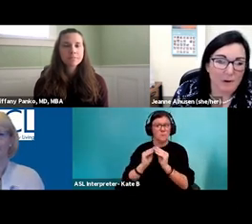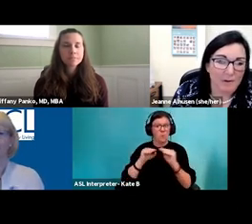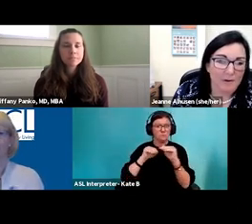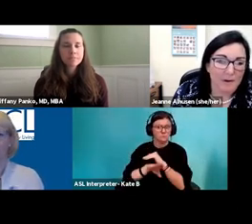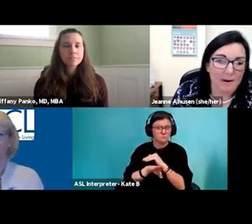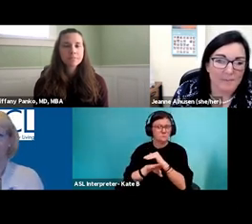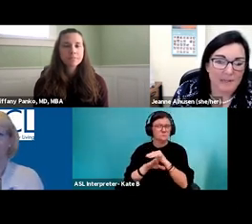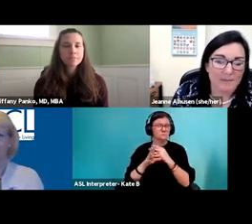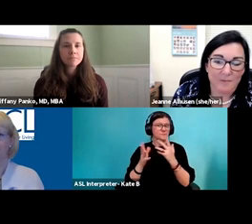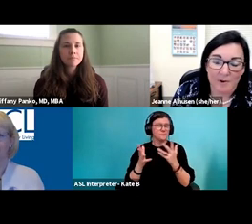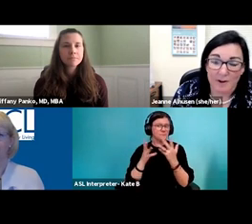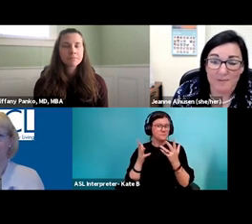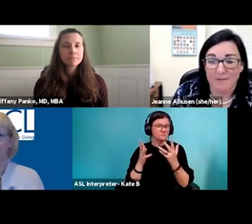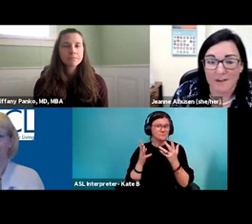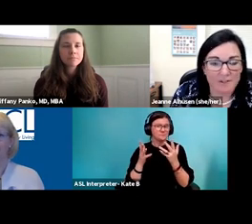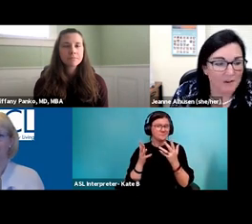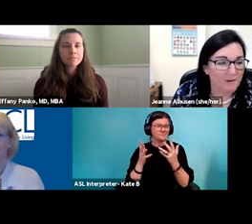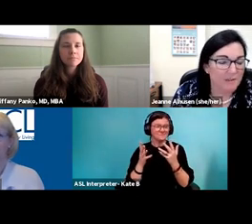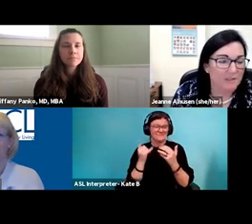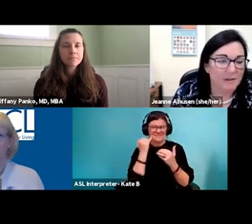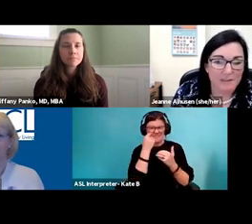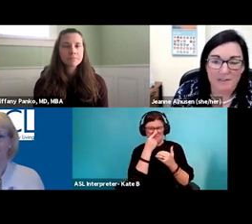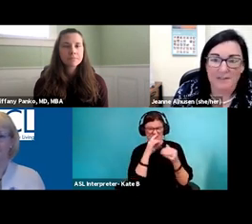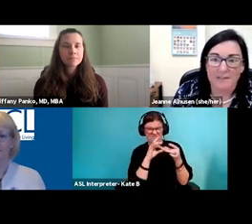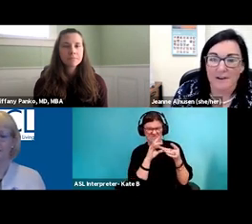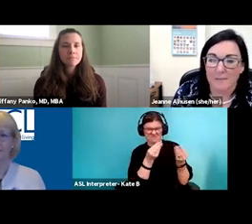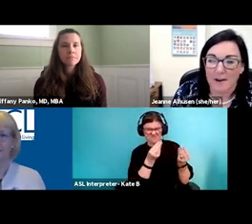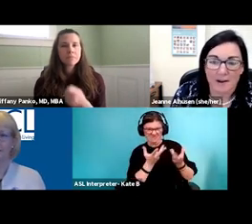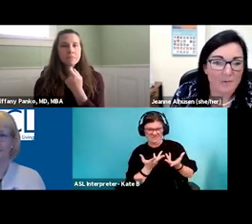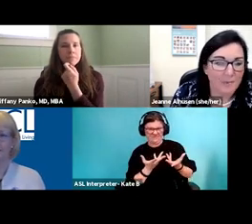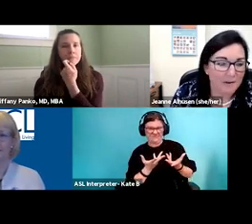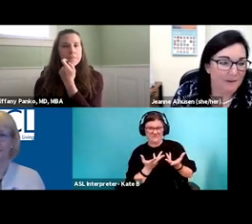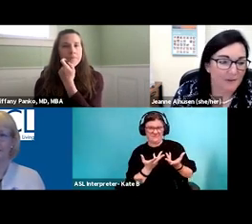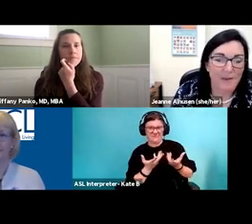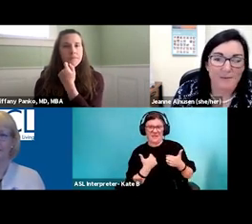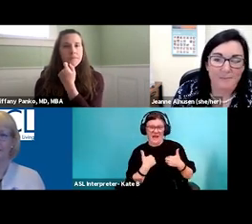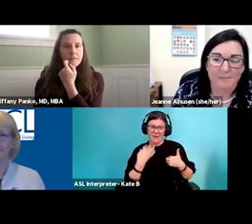other types of programs, if they could share those experiences, I would benefit from that.